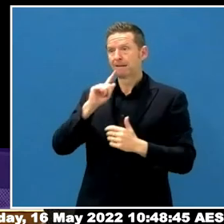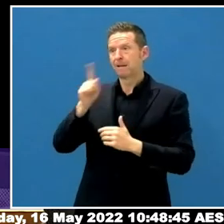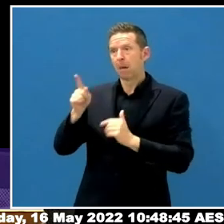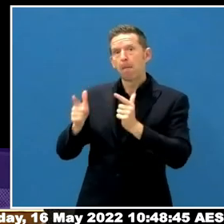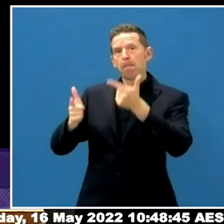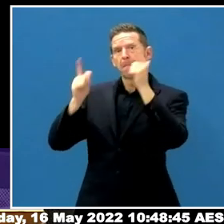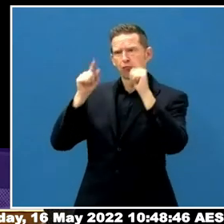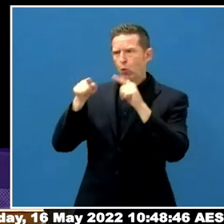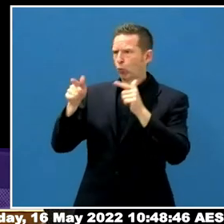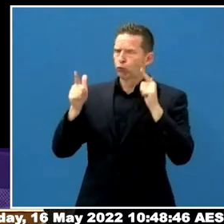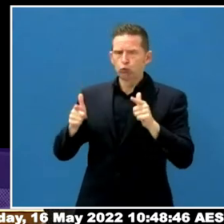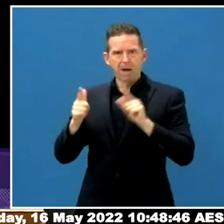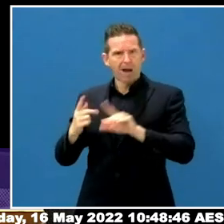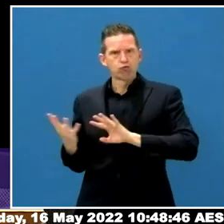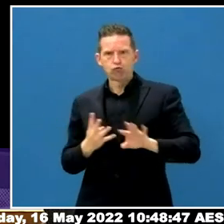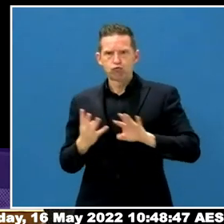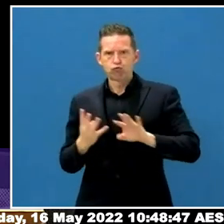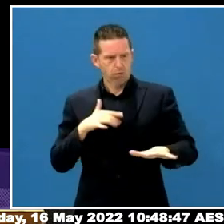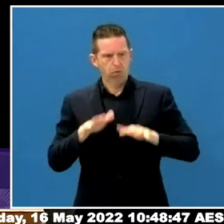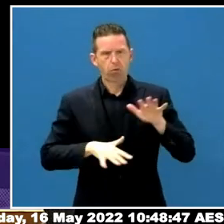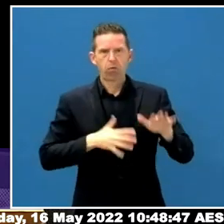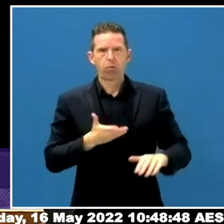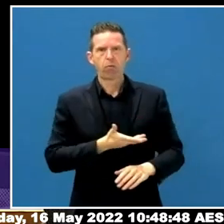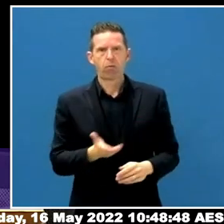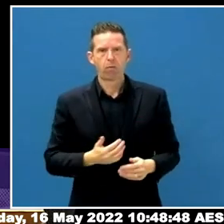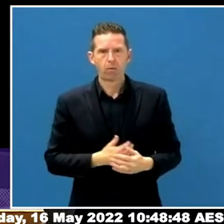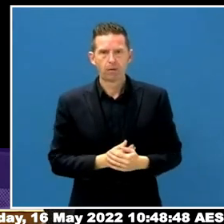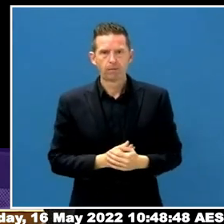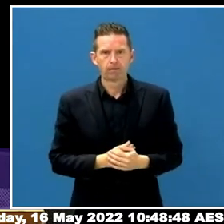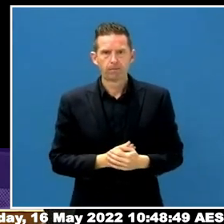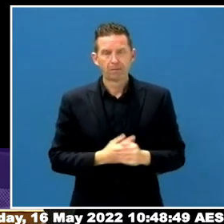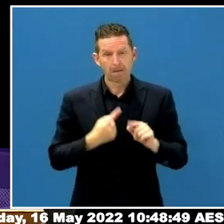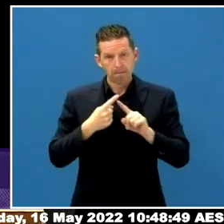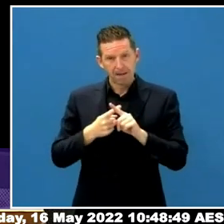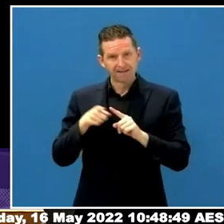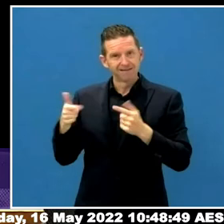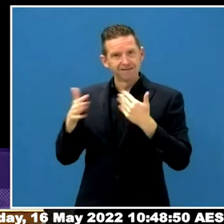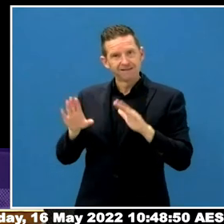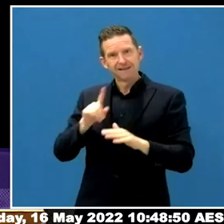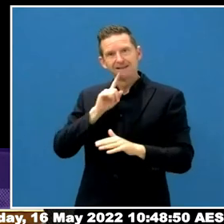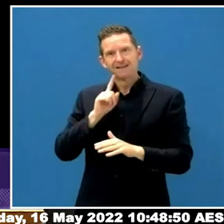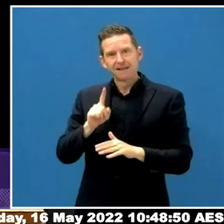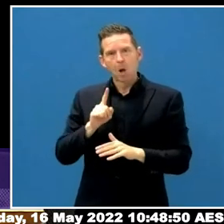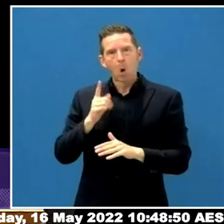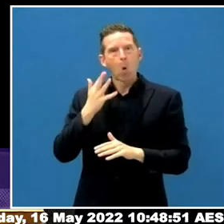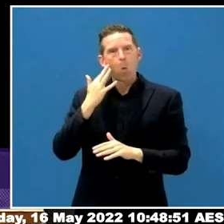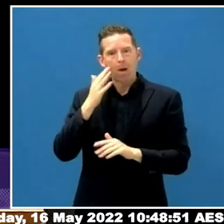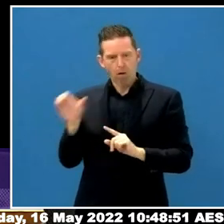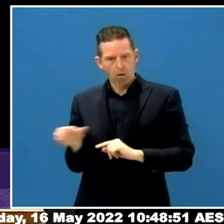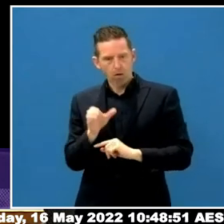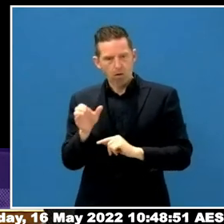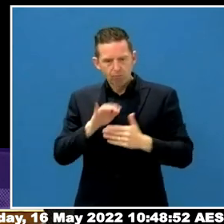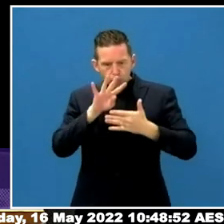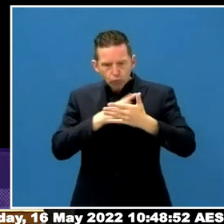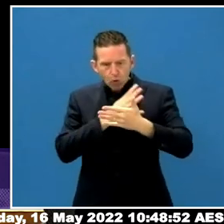In addition, Erynn will tell you about the difficulties she experienced through the system of rostering staff to participants in the day program.